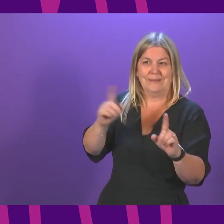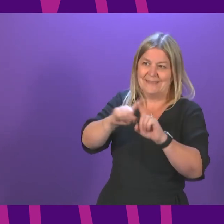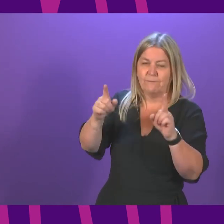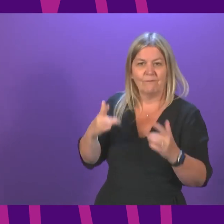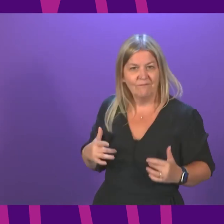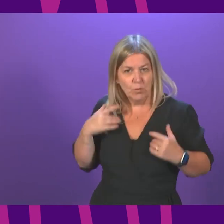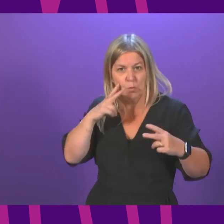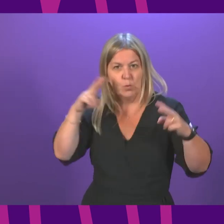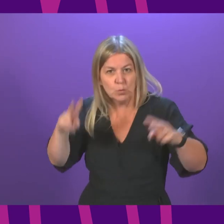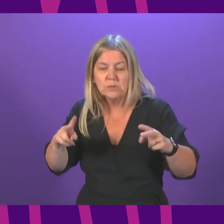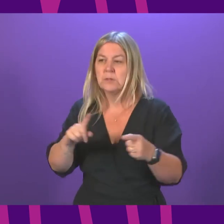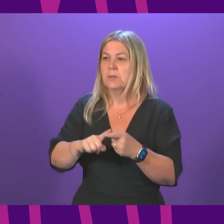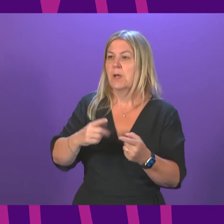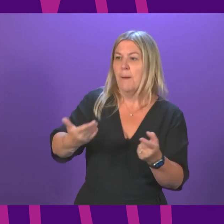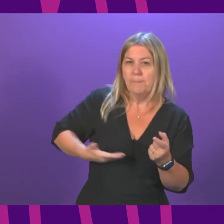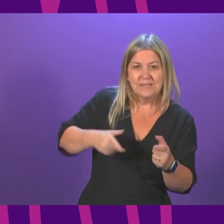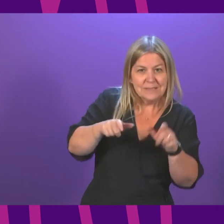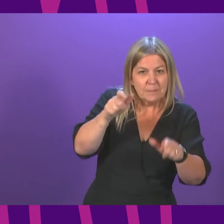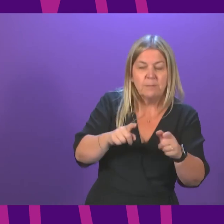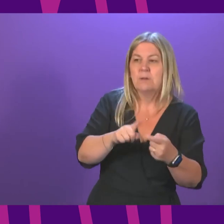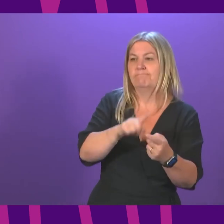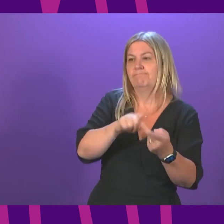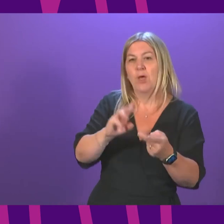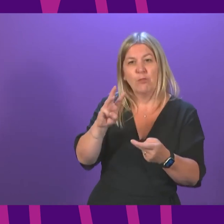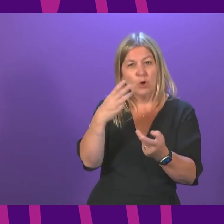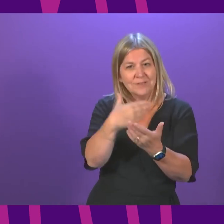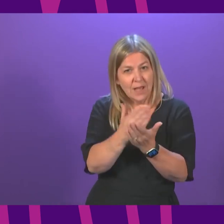society, including business people, third sector representatives and public sector representatives,